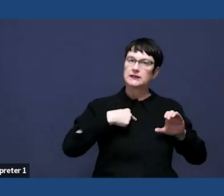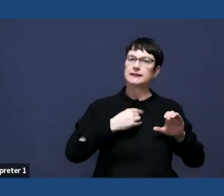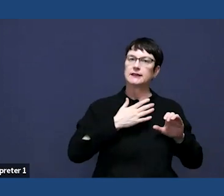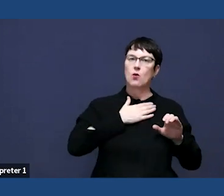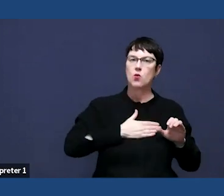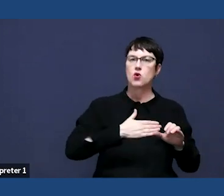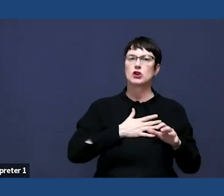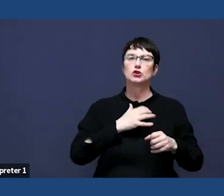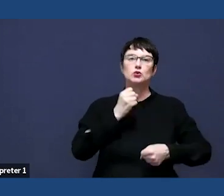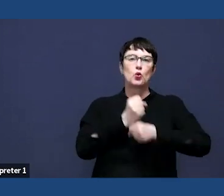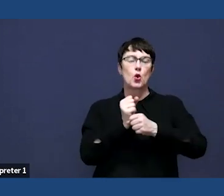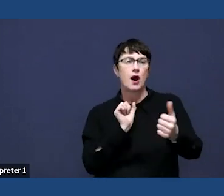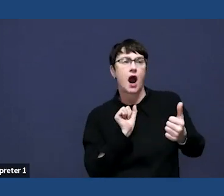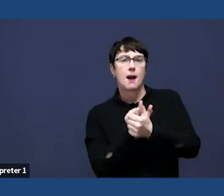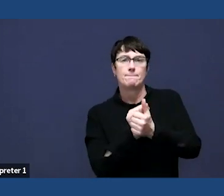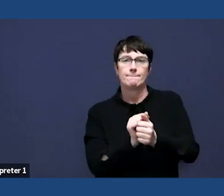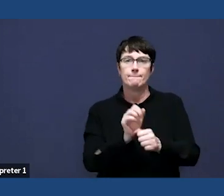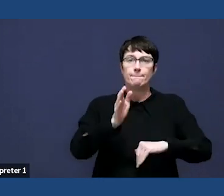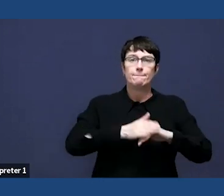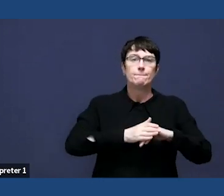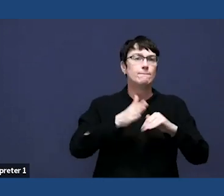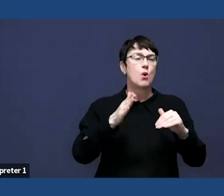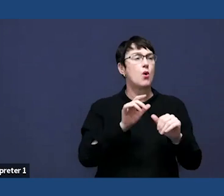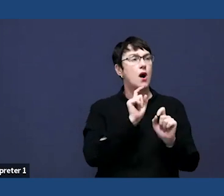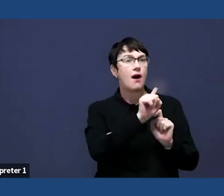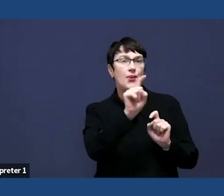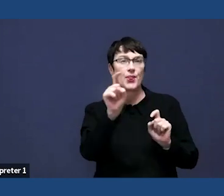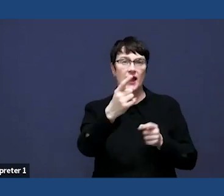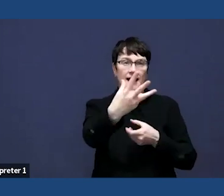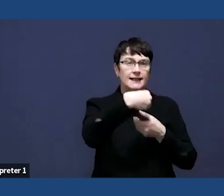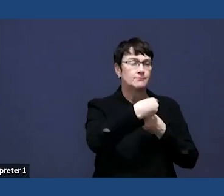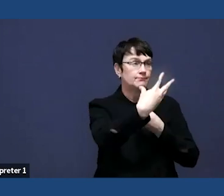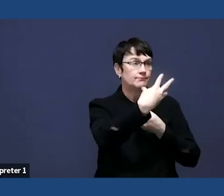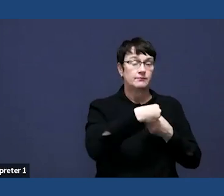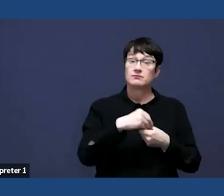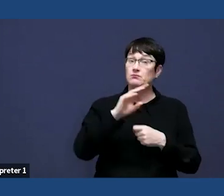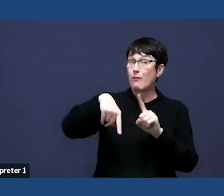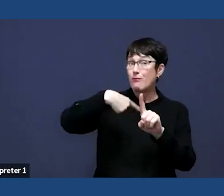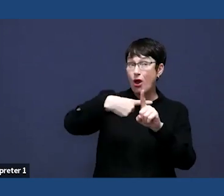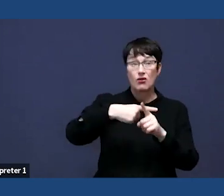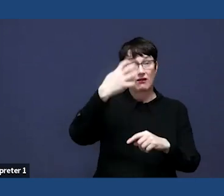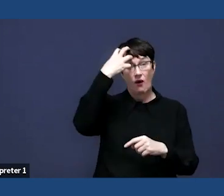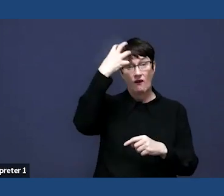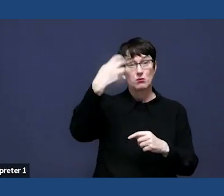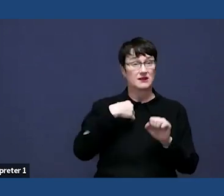I work in a position where I can provide support to patient organizations that oftentimes are